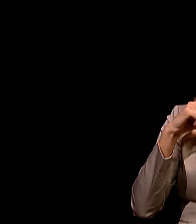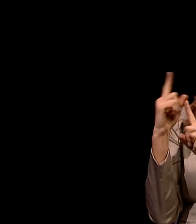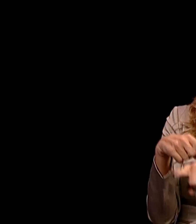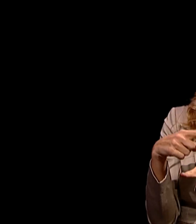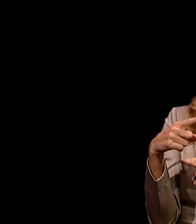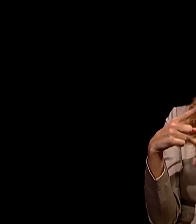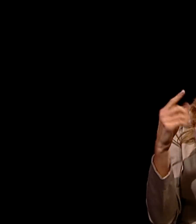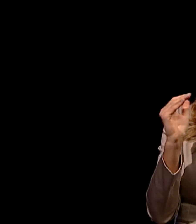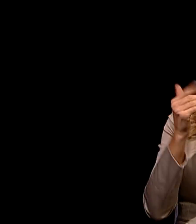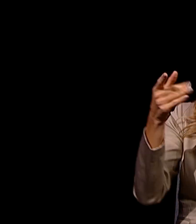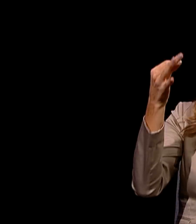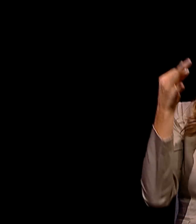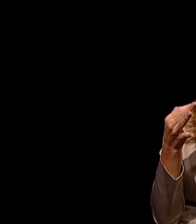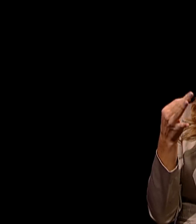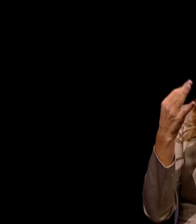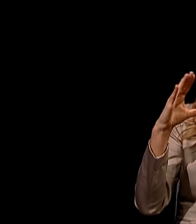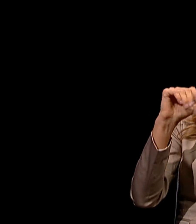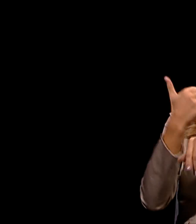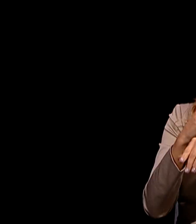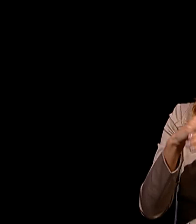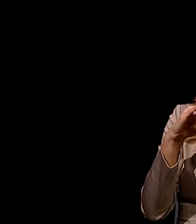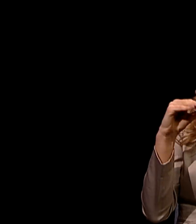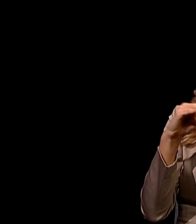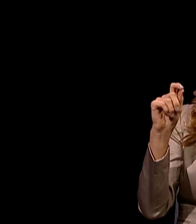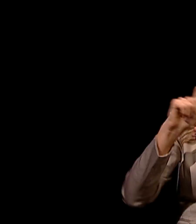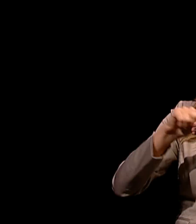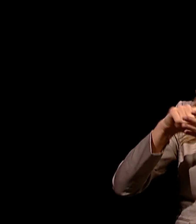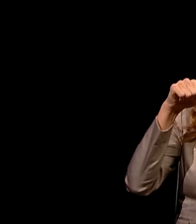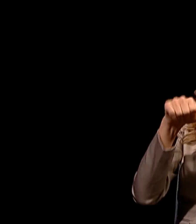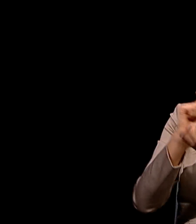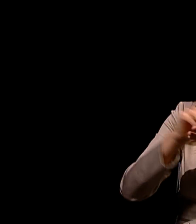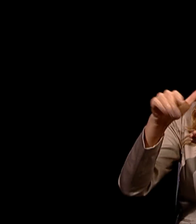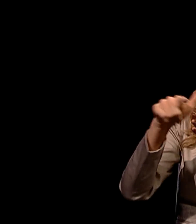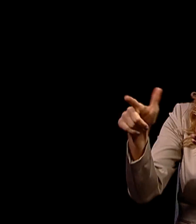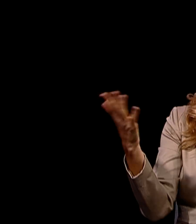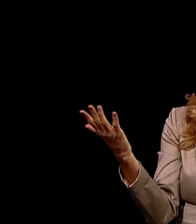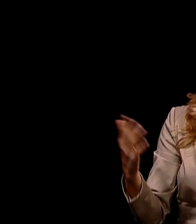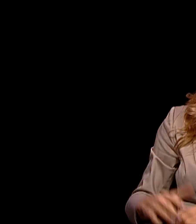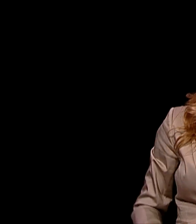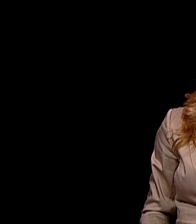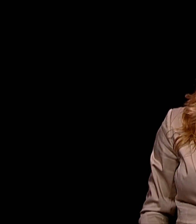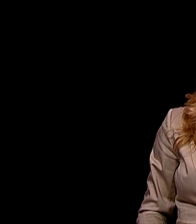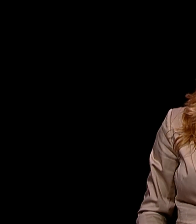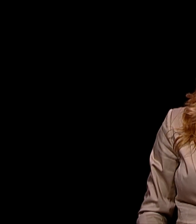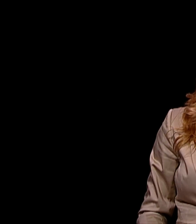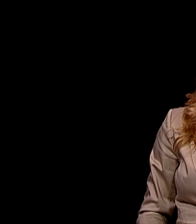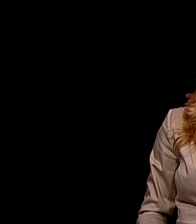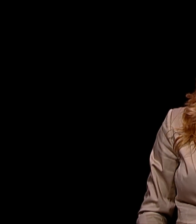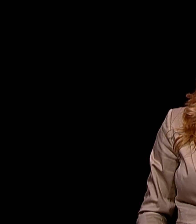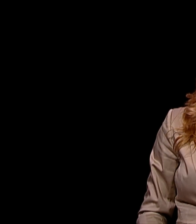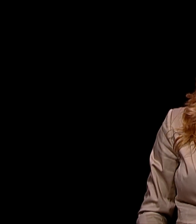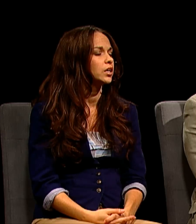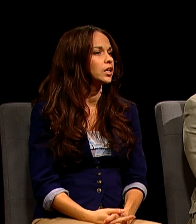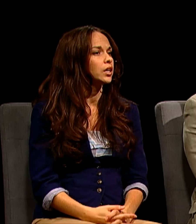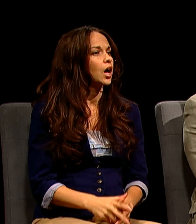How do you measure reader response? How do you make decision based on the comments? Is it the letters that are sent to you? A lot of emails.